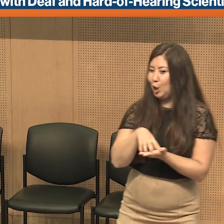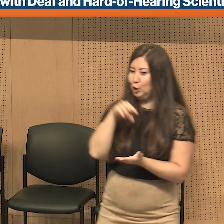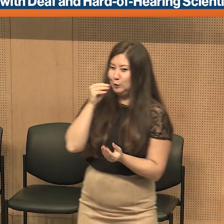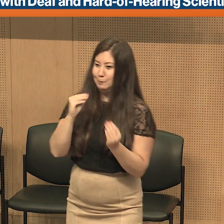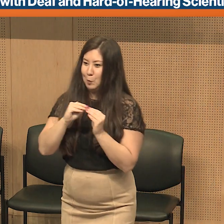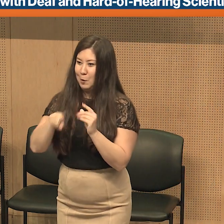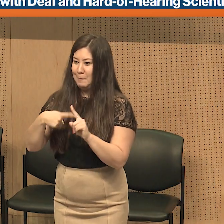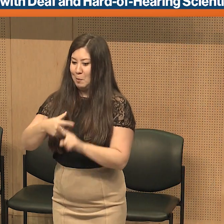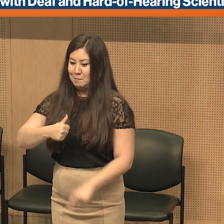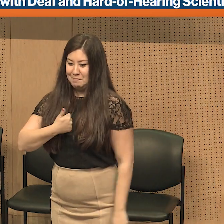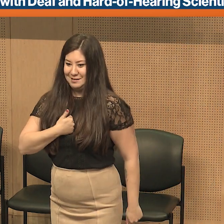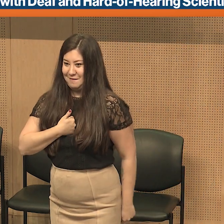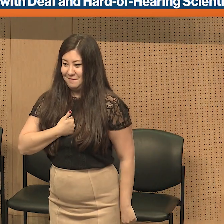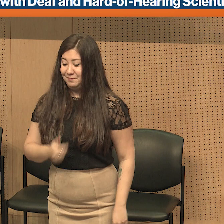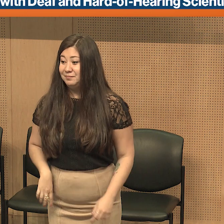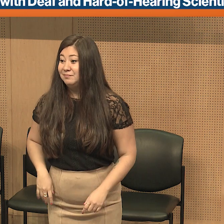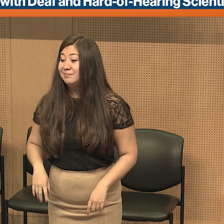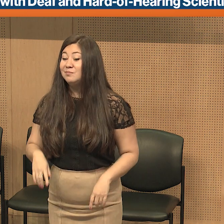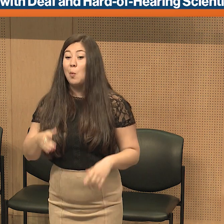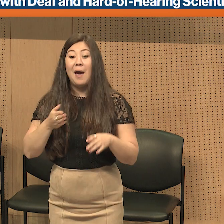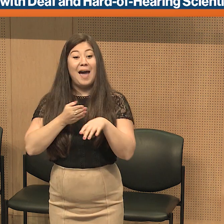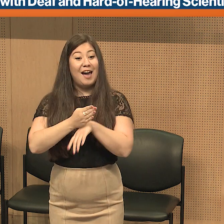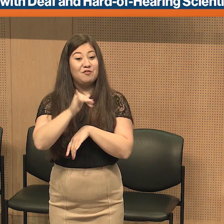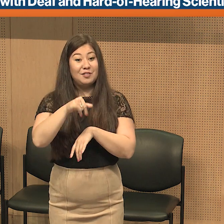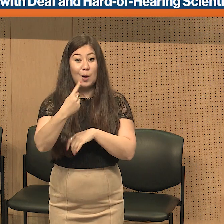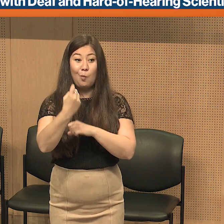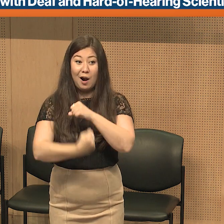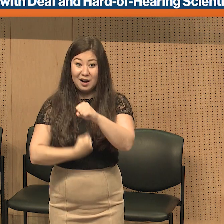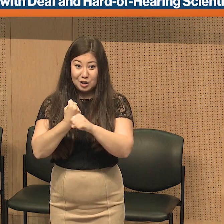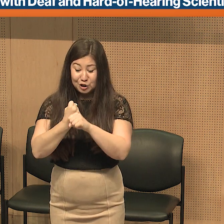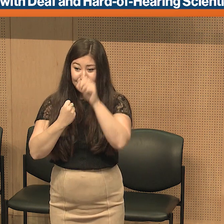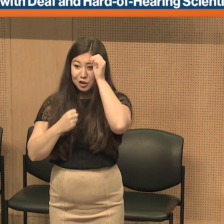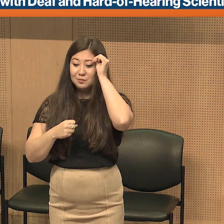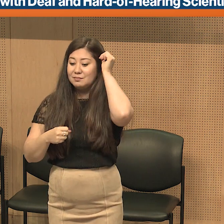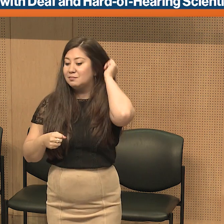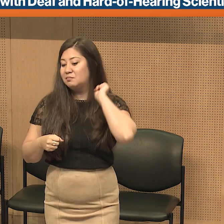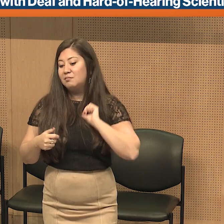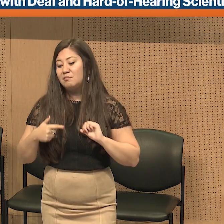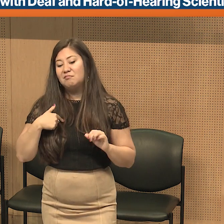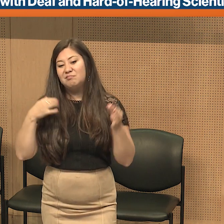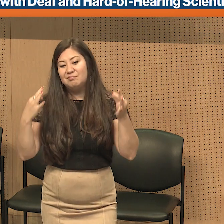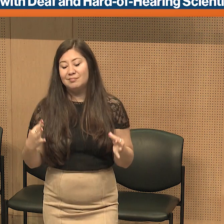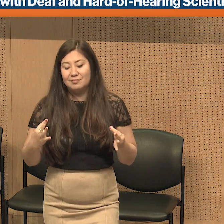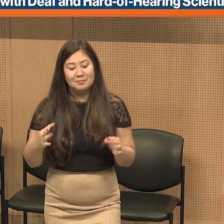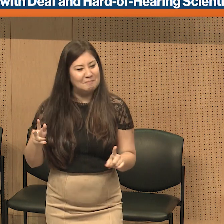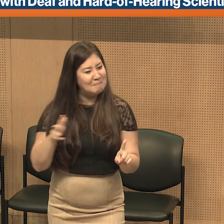but I also learned more about myself. And after that one-year program,